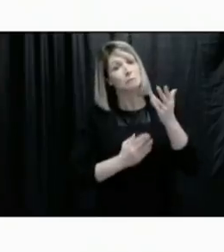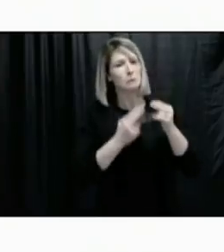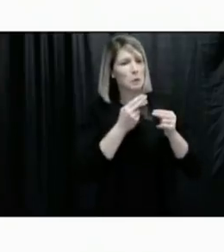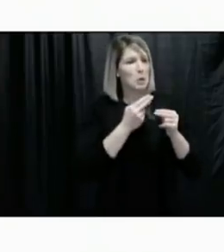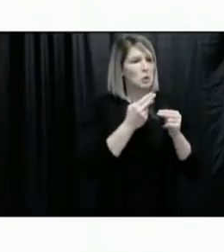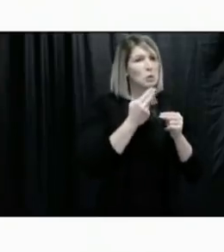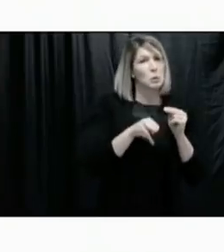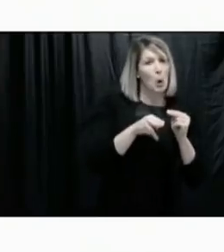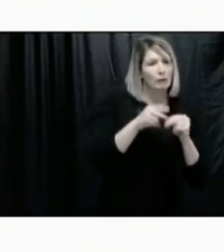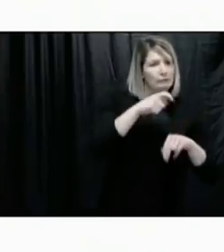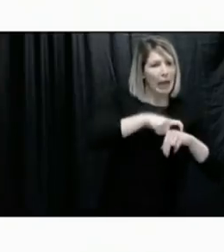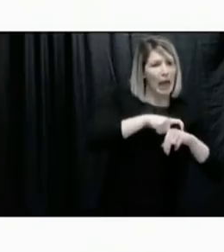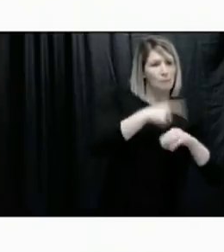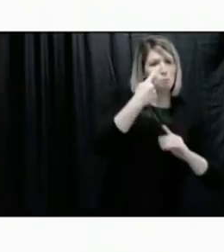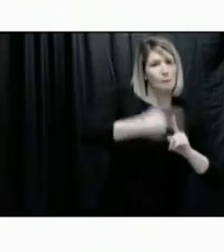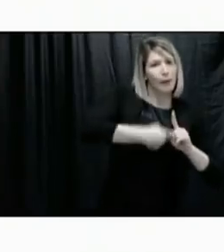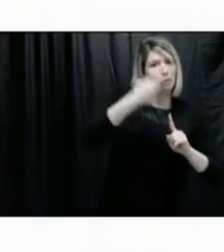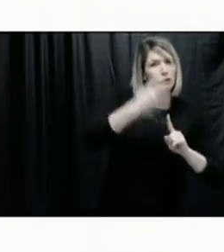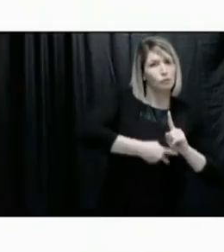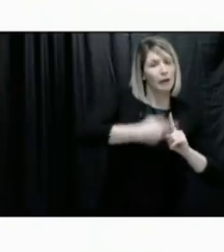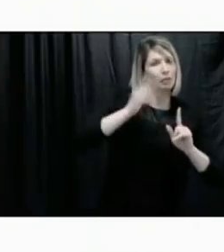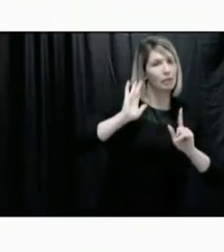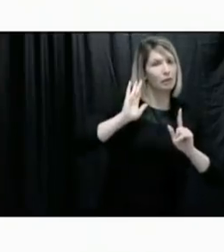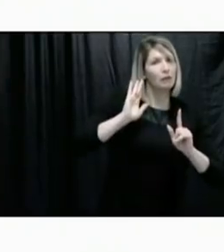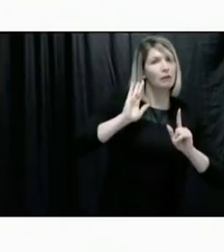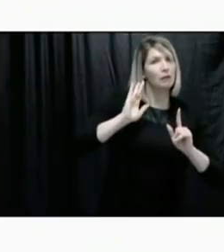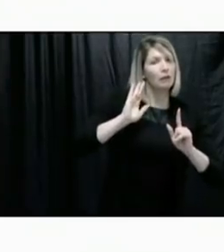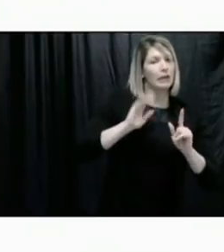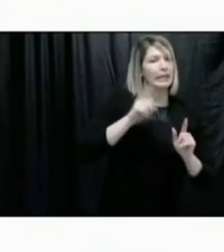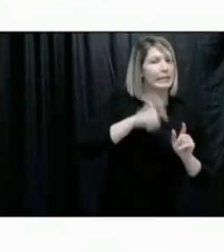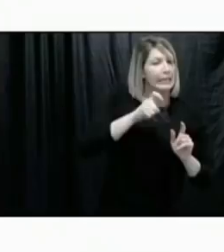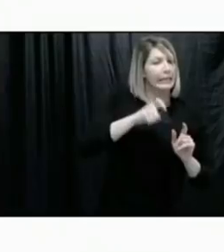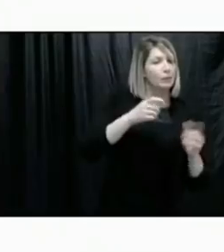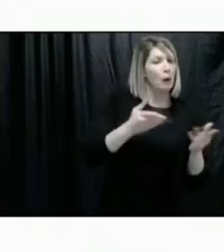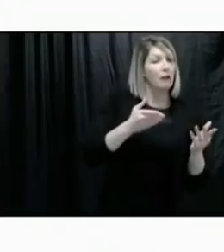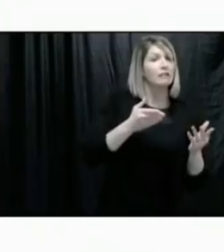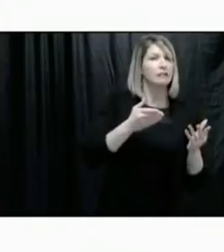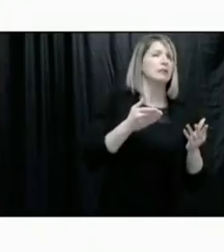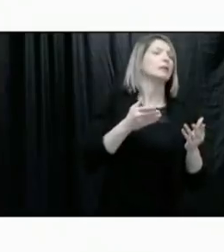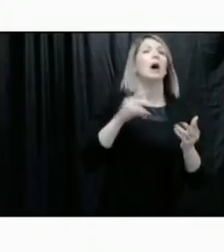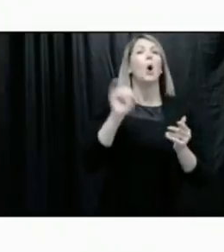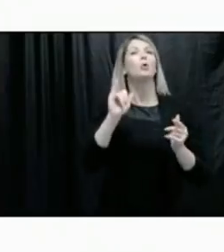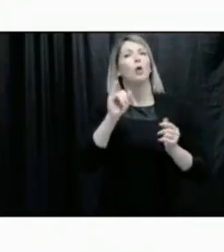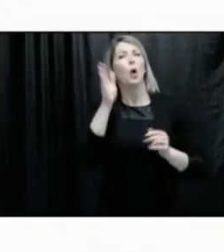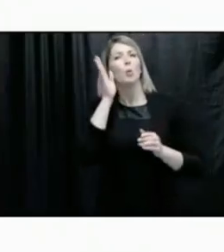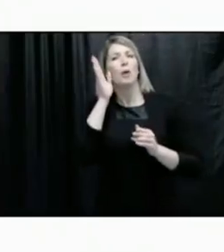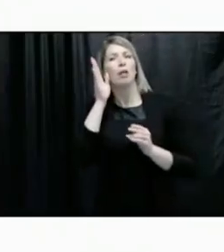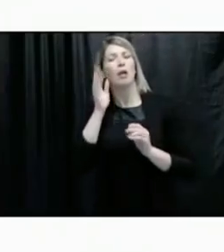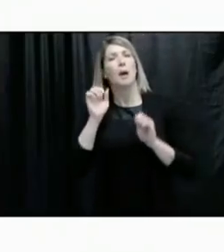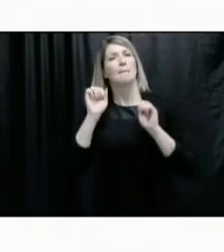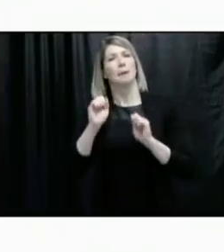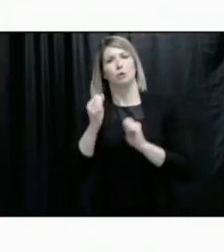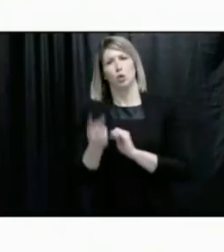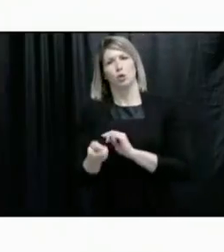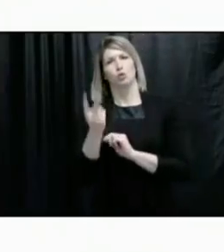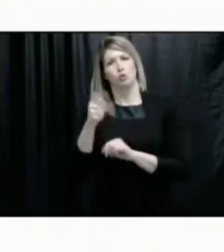TO SHOW YOU SCENARIOS, SHORT